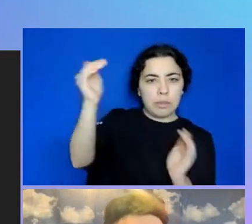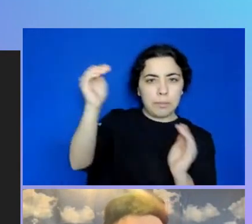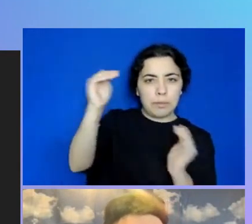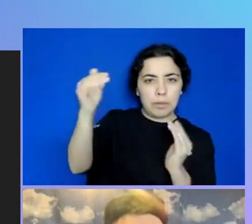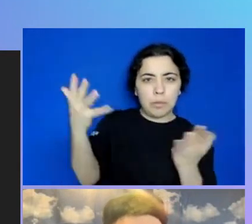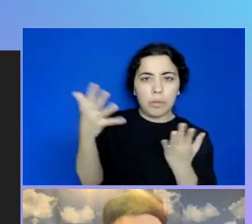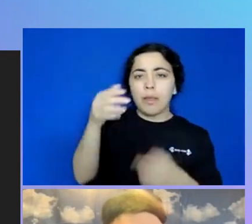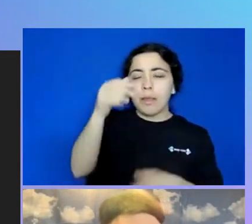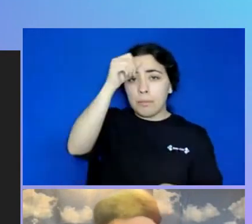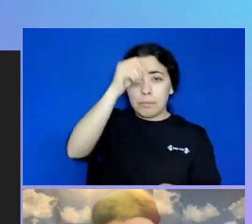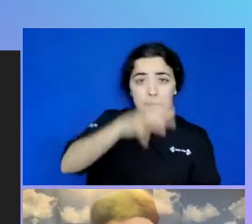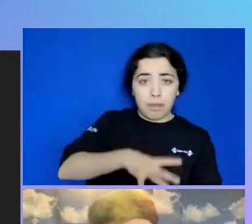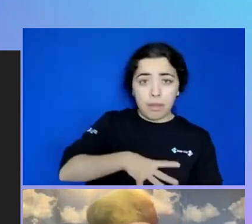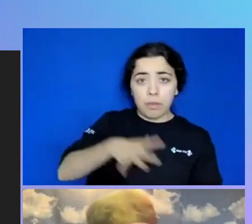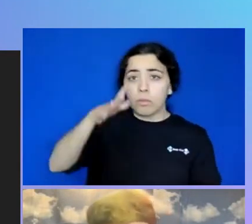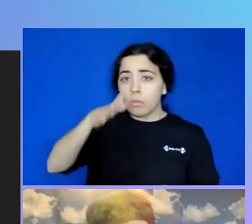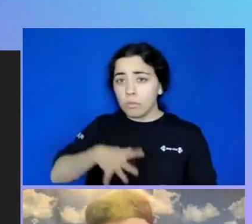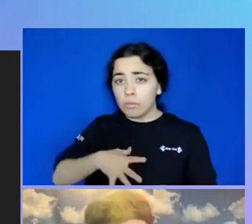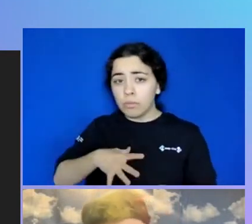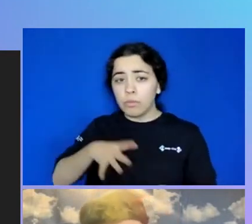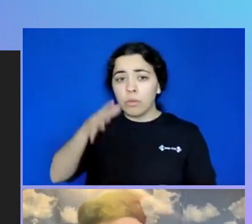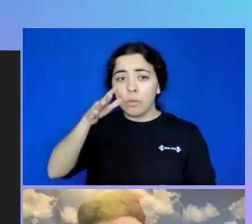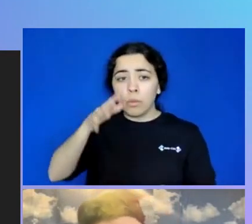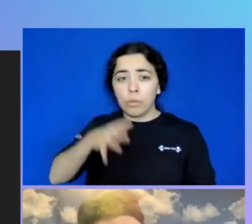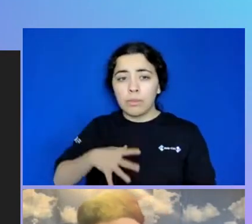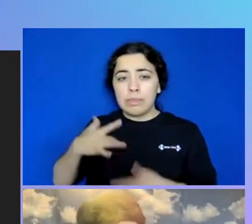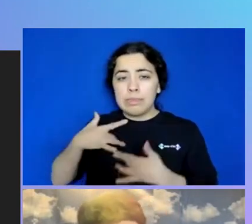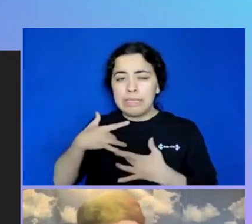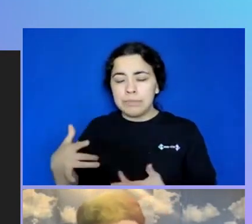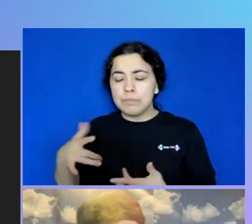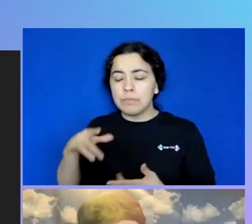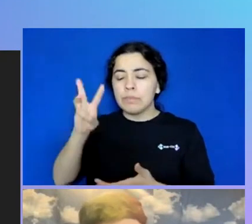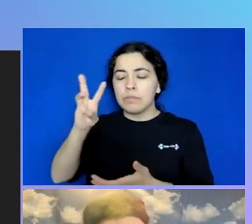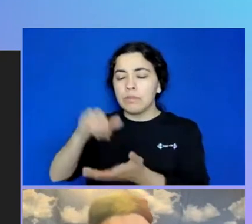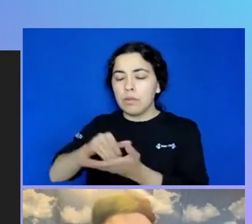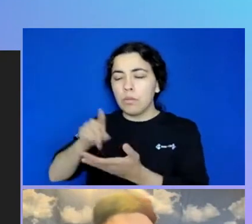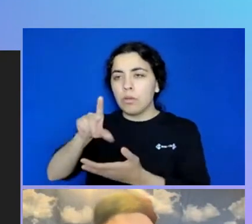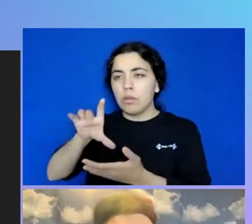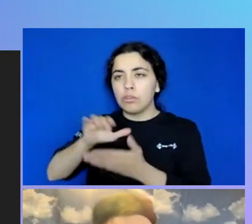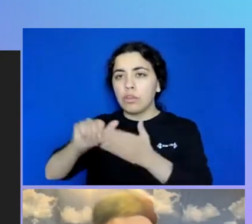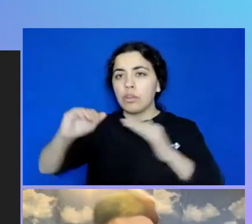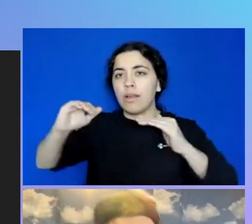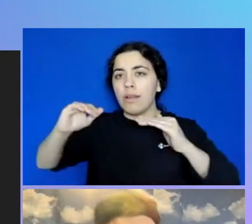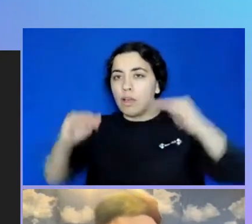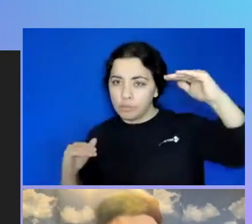average of $6,100 less. And when